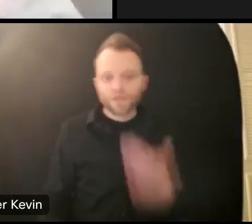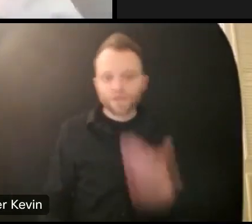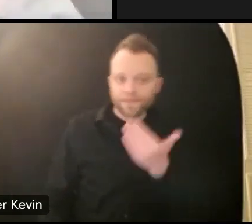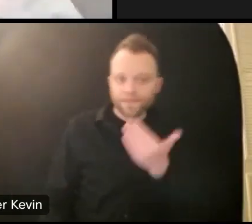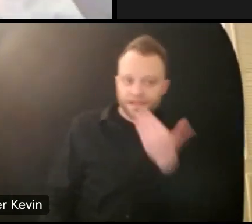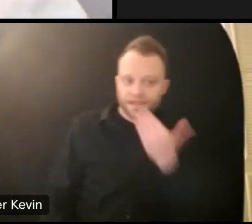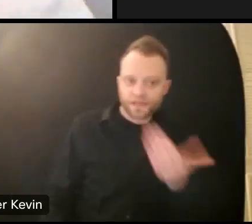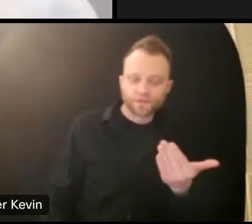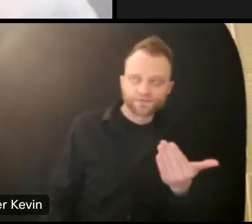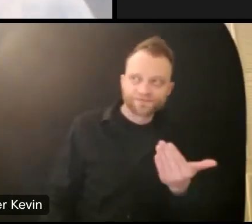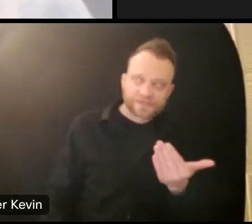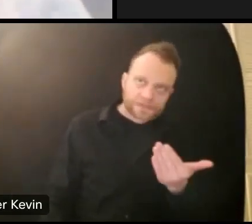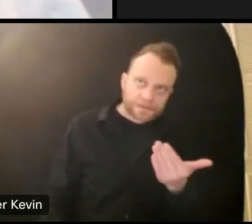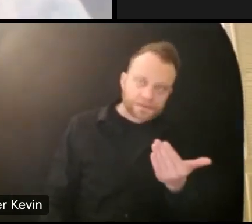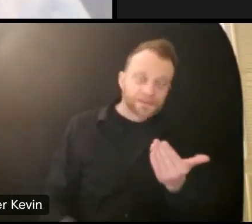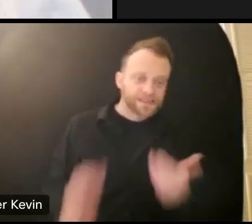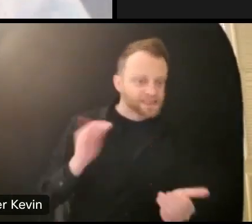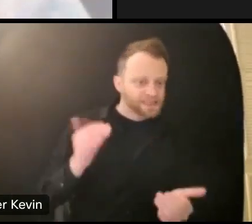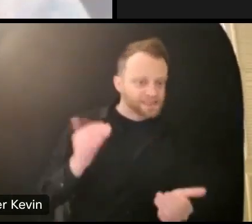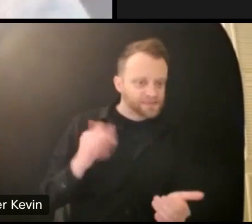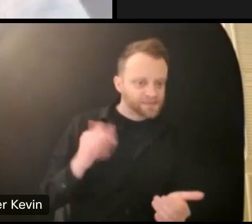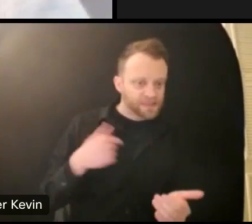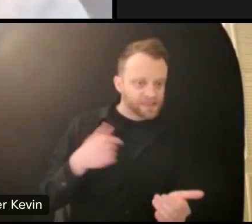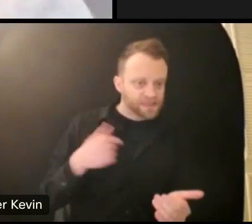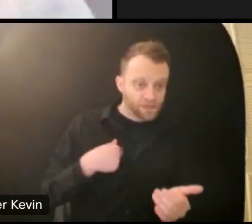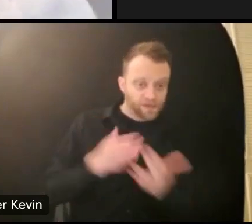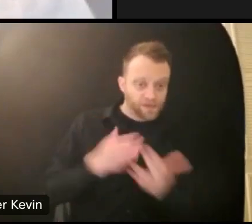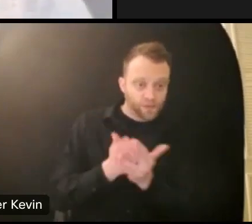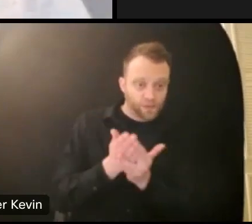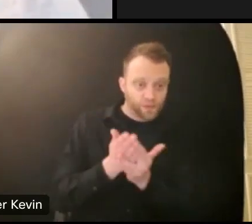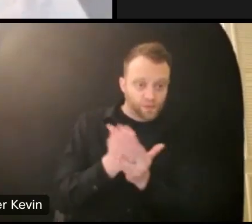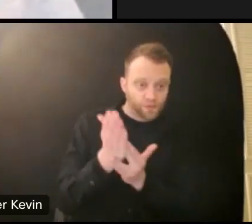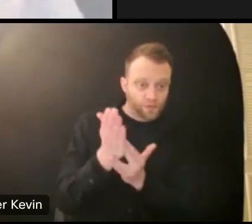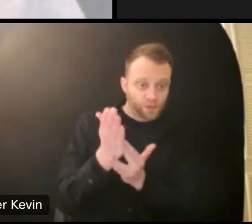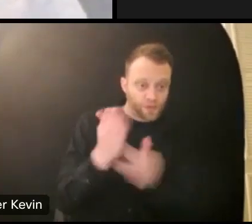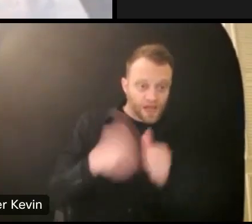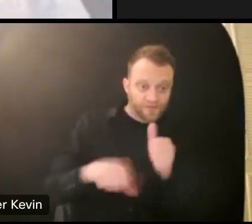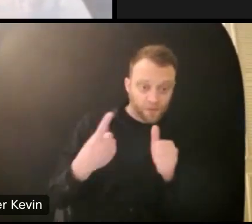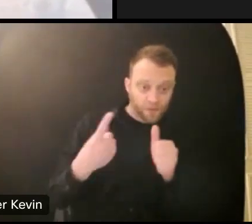so it looks like we've gotten through everyone who is (Williams) No excuse me, I'm sorry, I'm sorry,